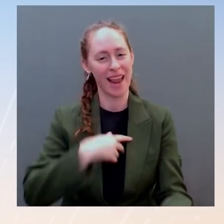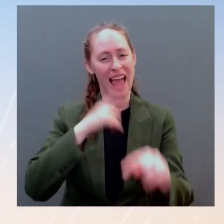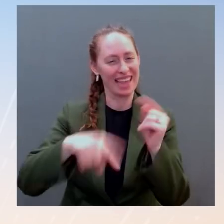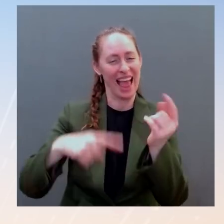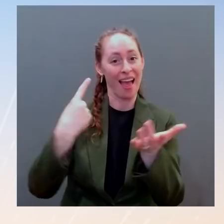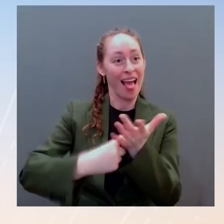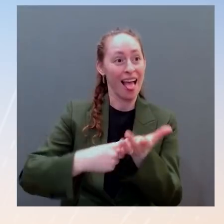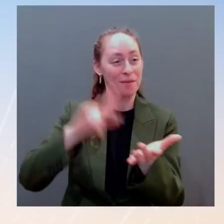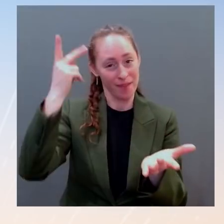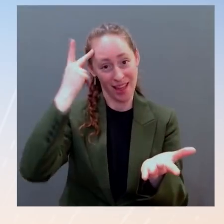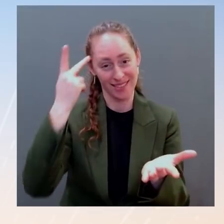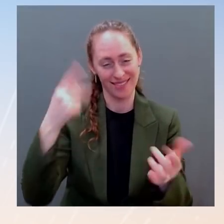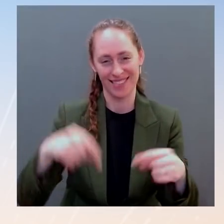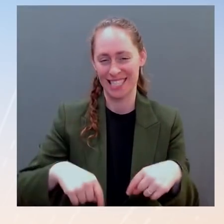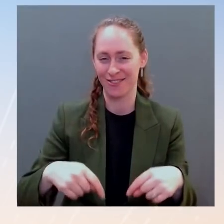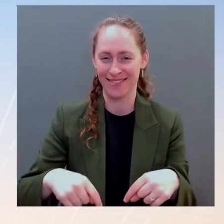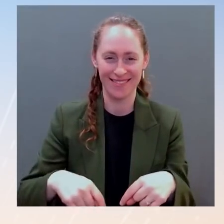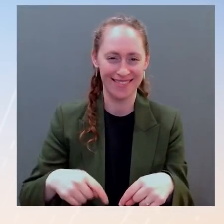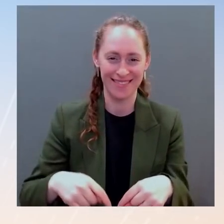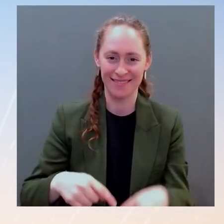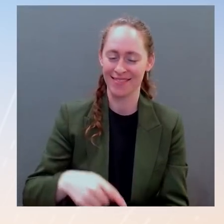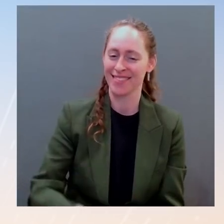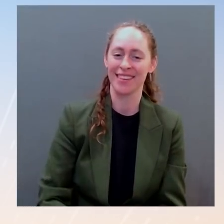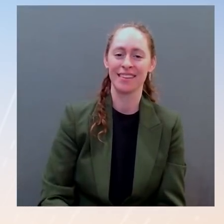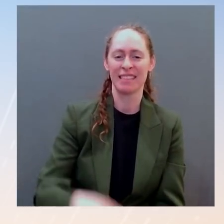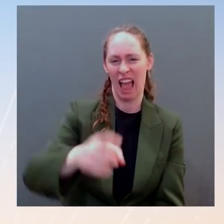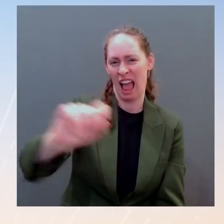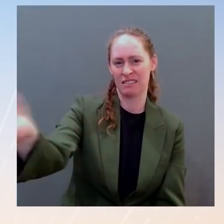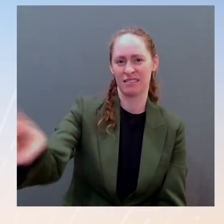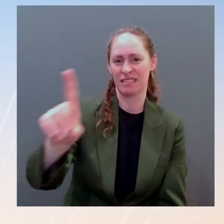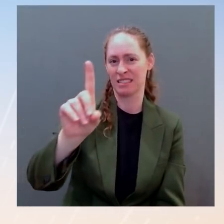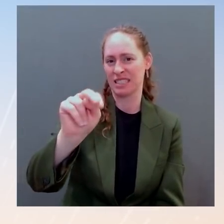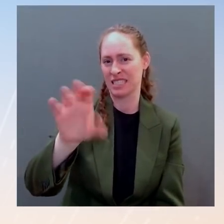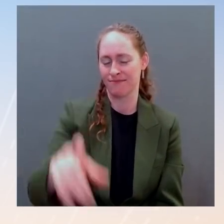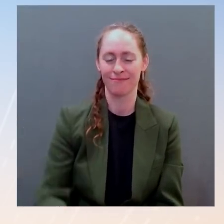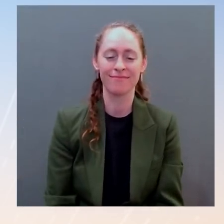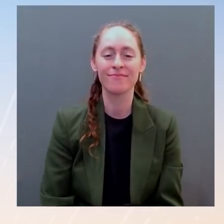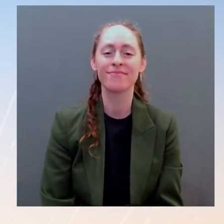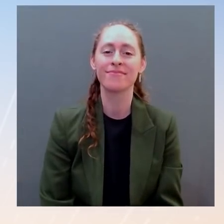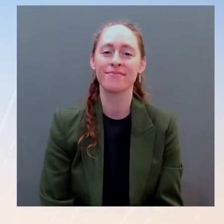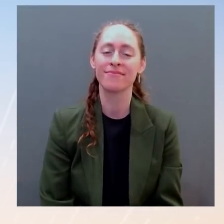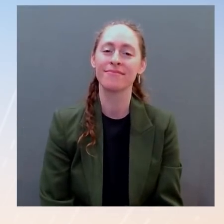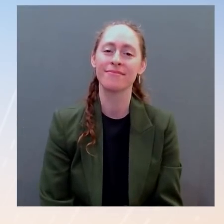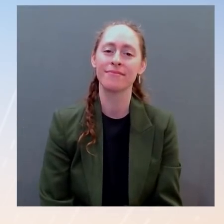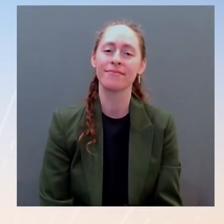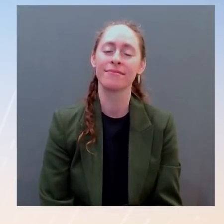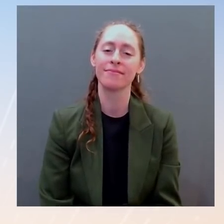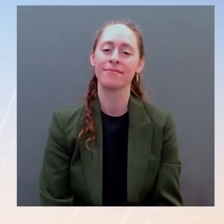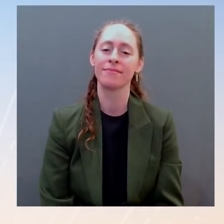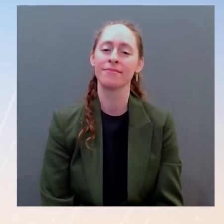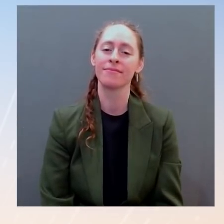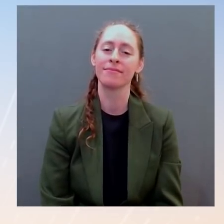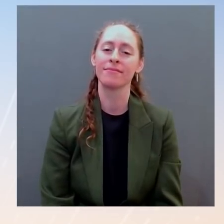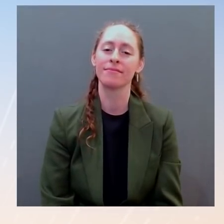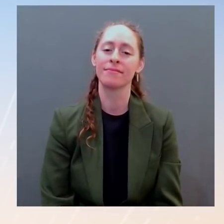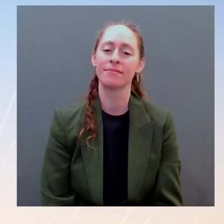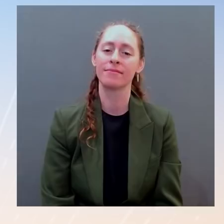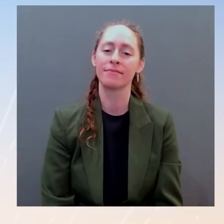There's been a fair bit of speculation about Vladimir Putin's health based on recent videos of him. Has the White House made an assessment on this matter?